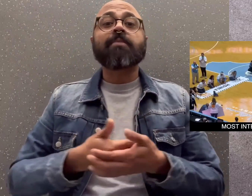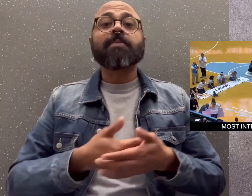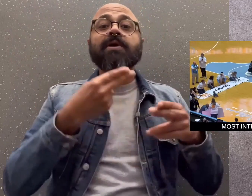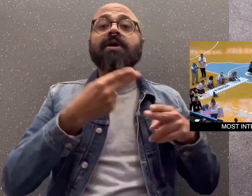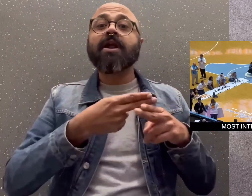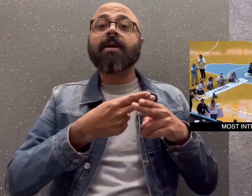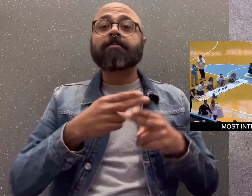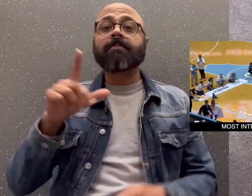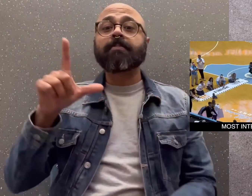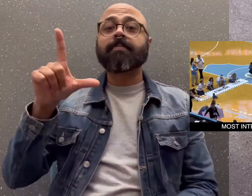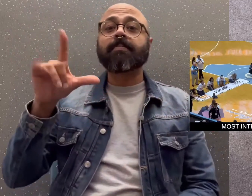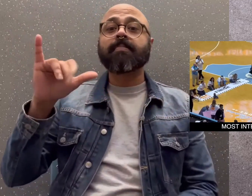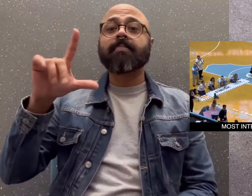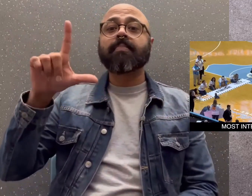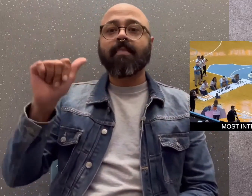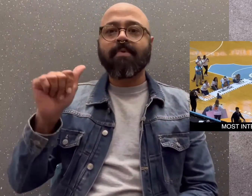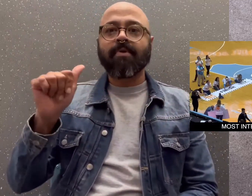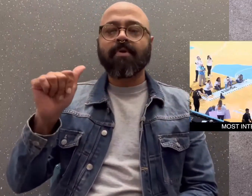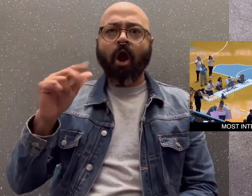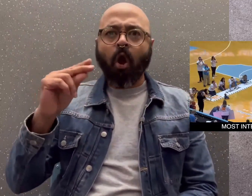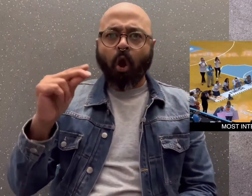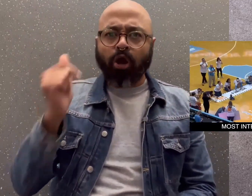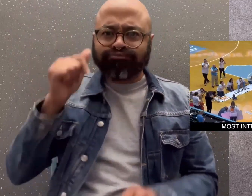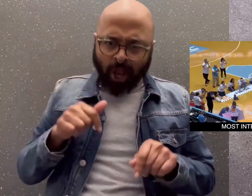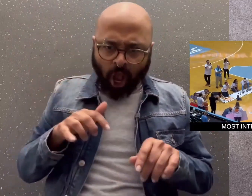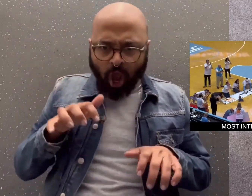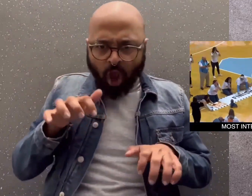One baby named Lila instantly took the lead.